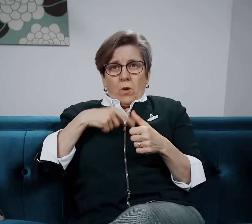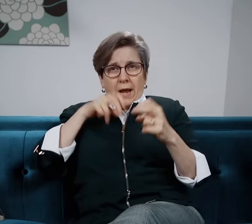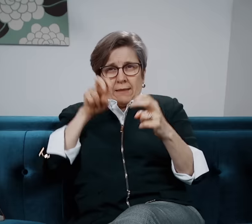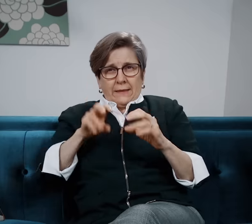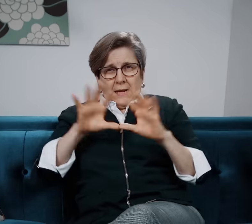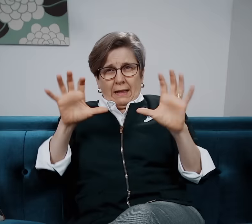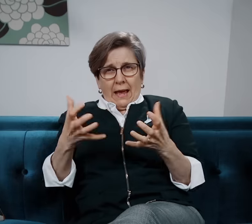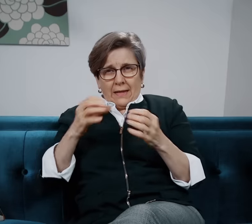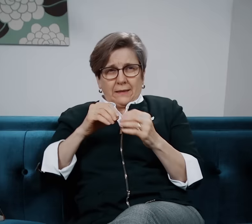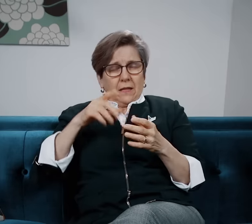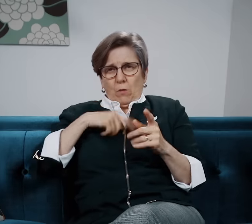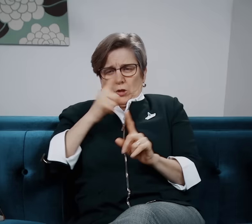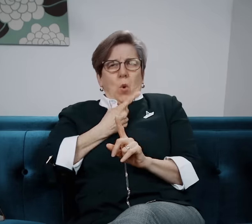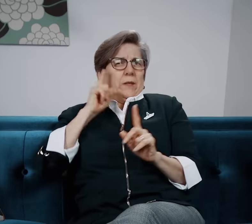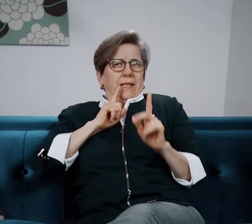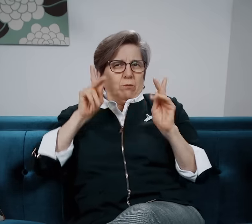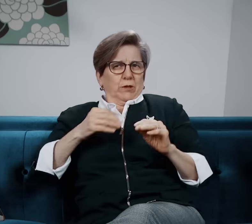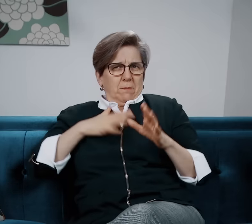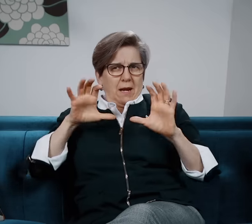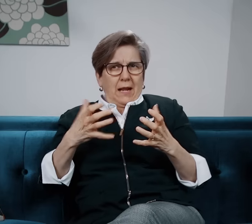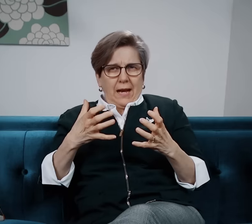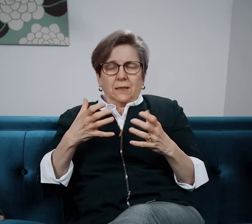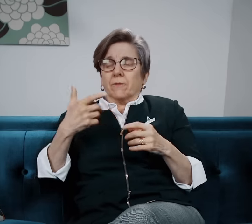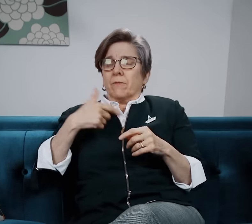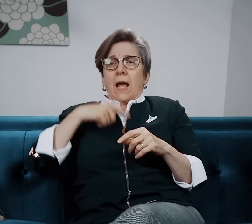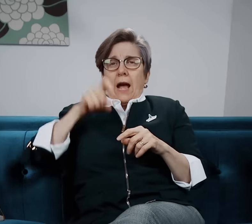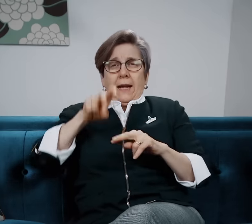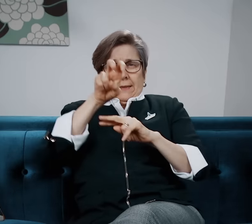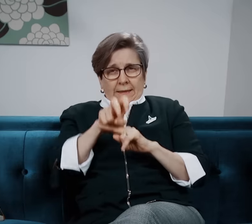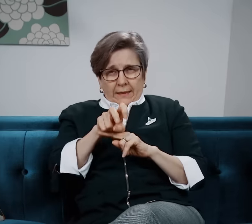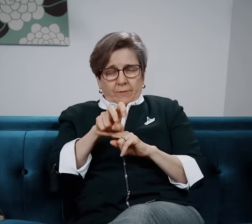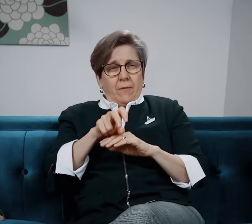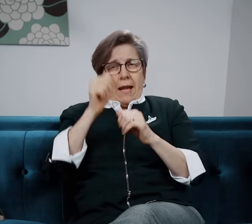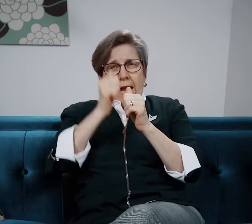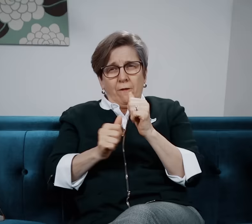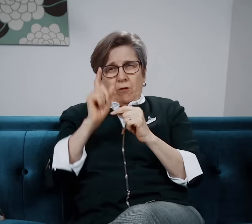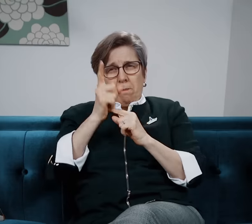When I was younger, I was the only Deaf person in the class and I had to sit there and every minute of that class,